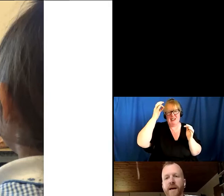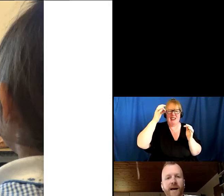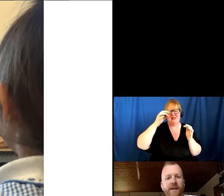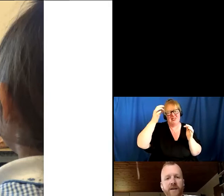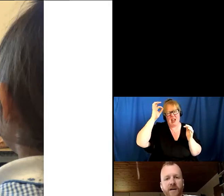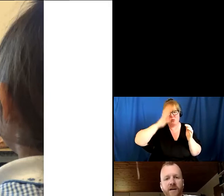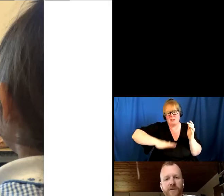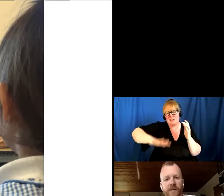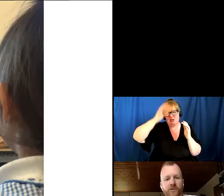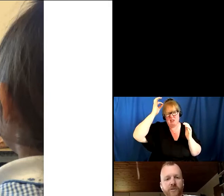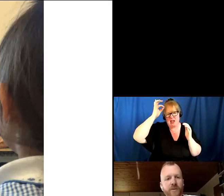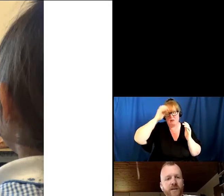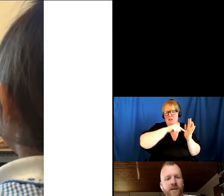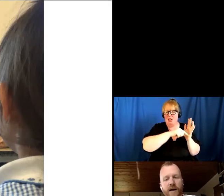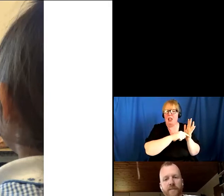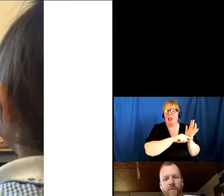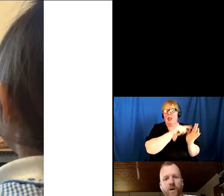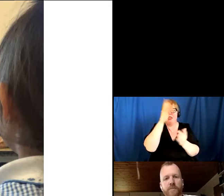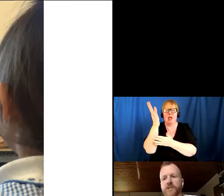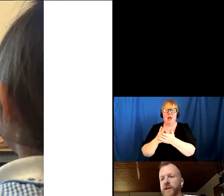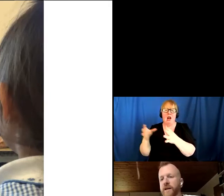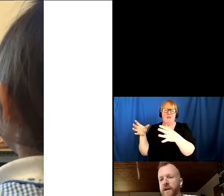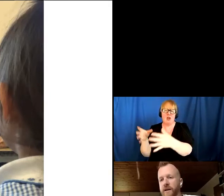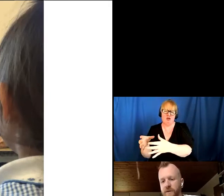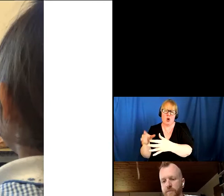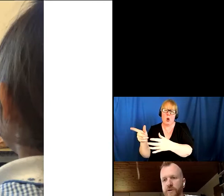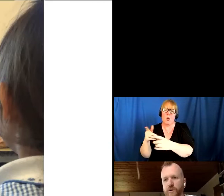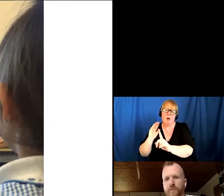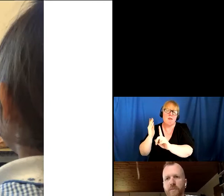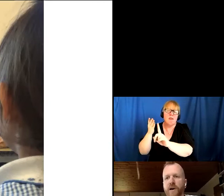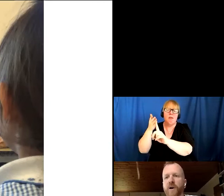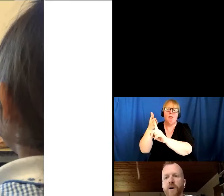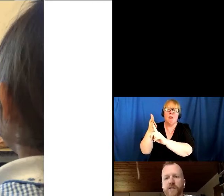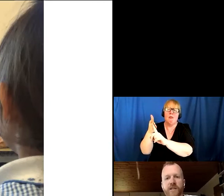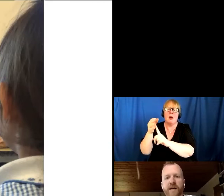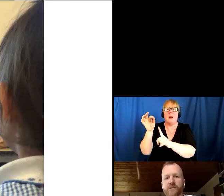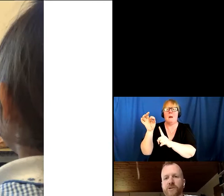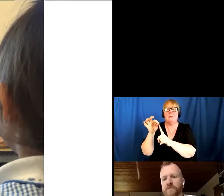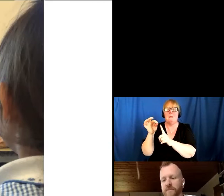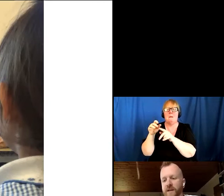And the other half of the group, we're pitching a proposal for public artwork to the council.